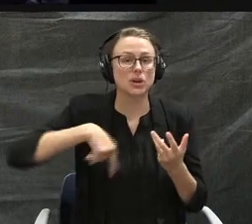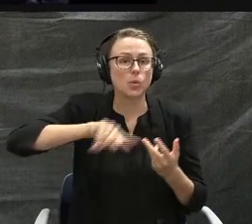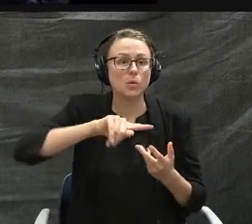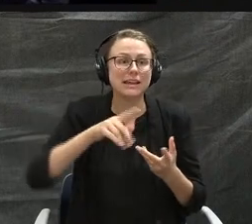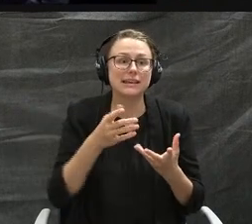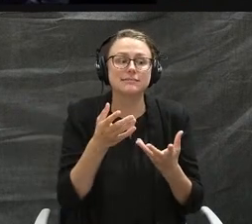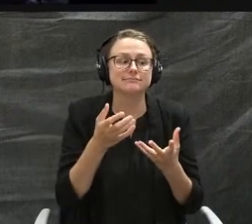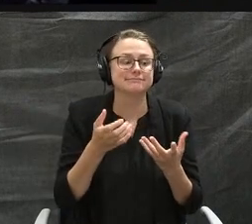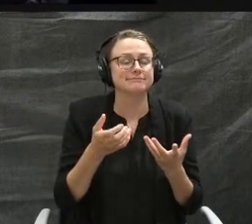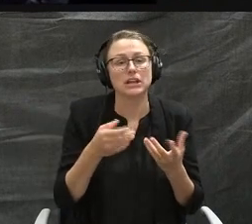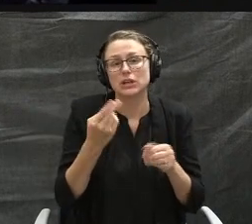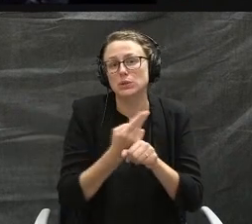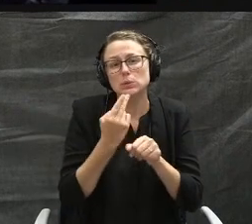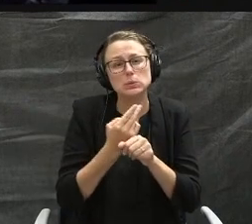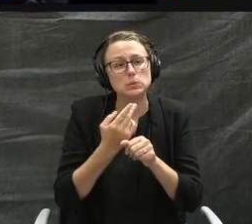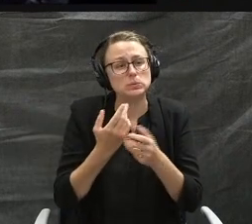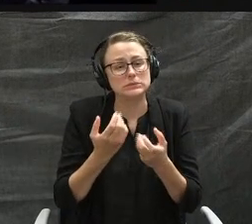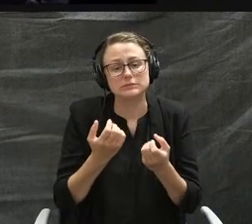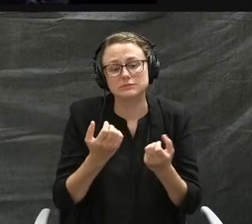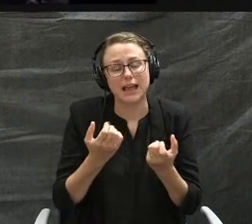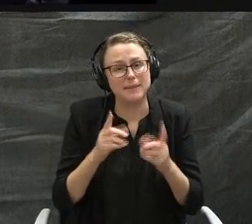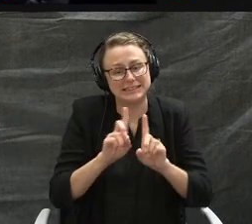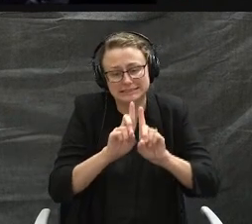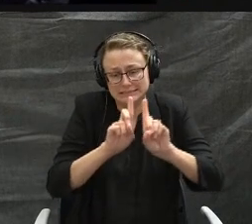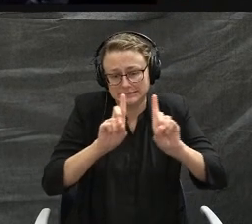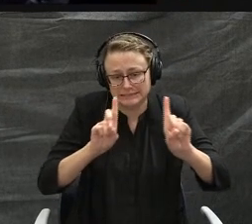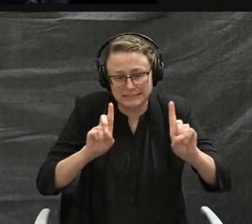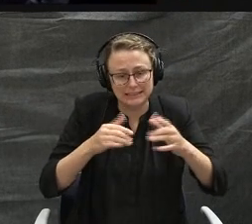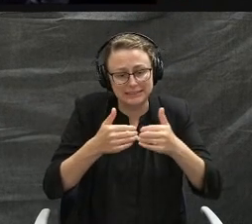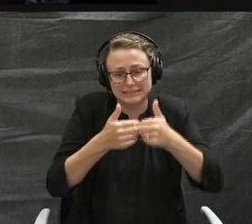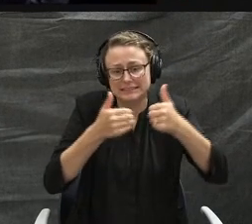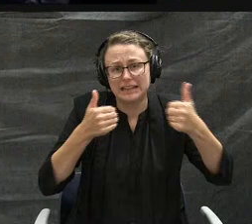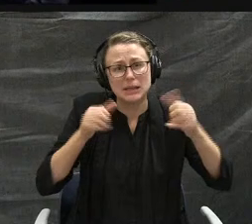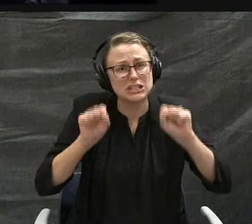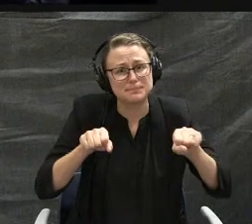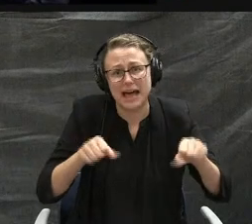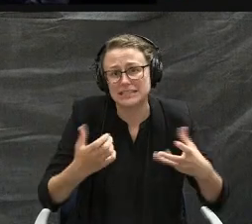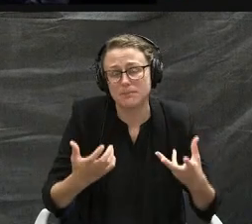were not held to the standard of social distancing. Kids in this